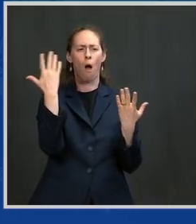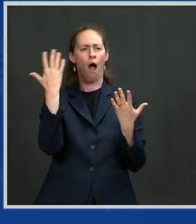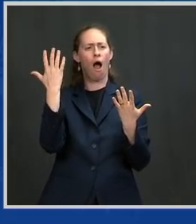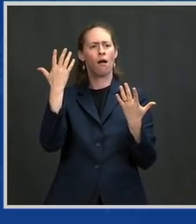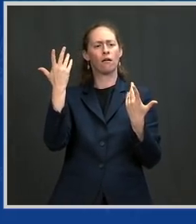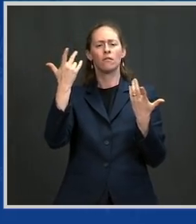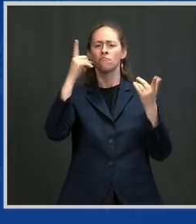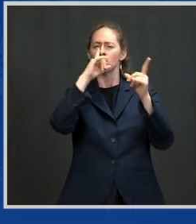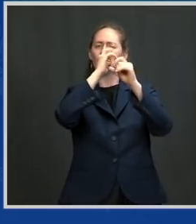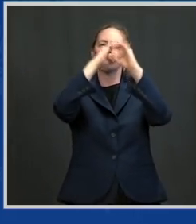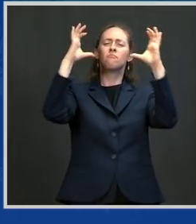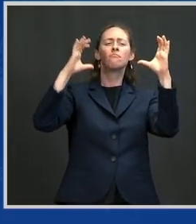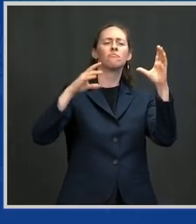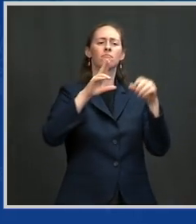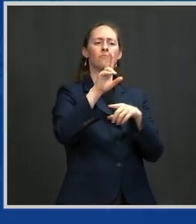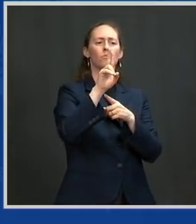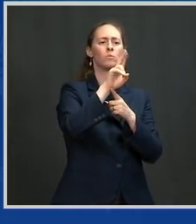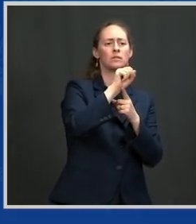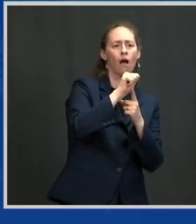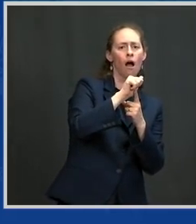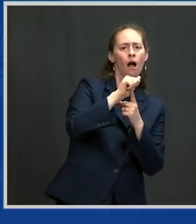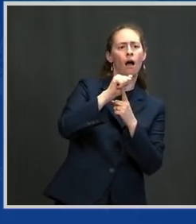if Aleksey Navalny were to die or be killed in prison.